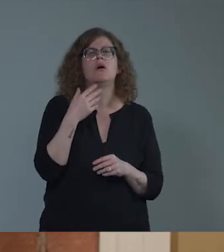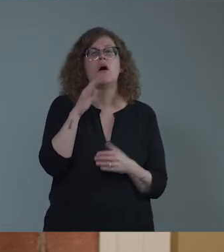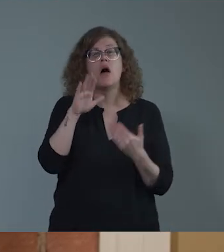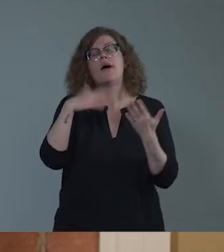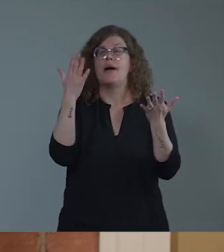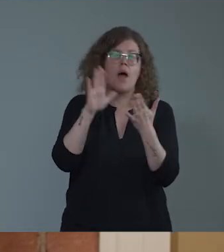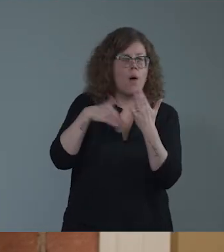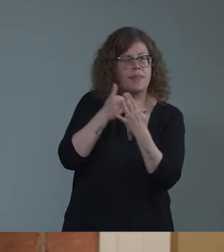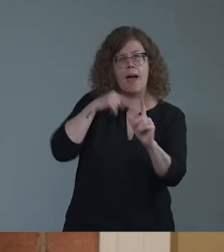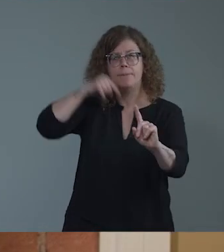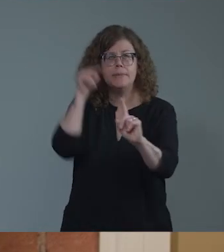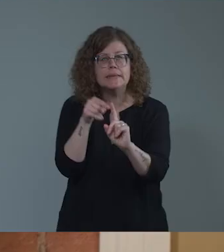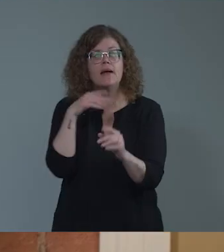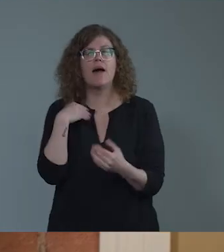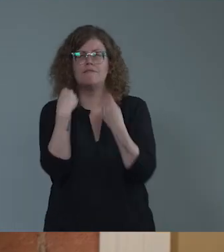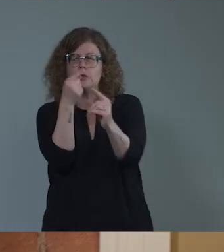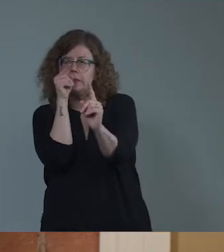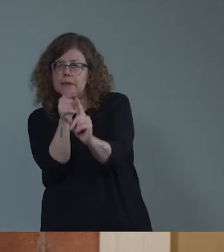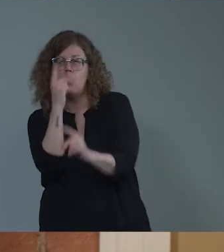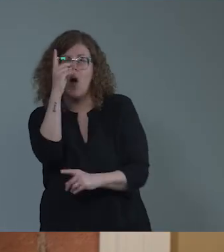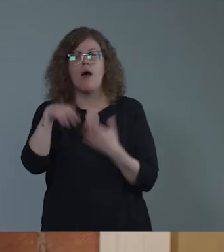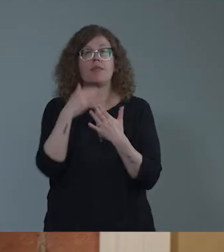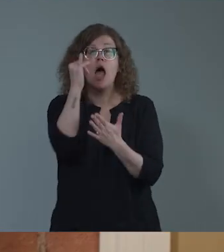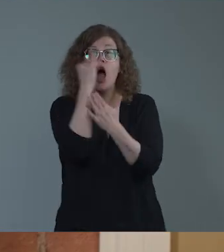who are looking for more experience in order to build their resumé.